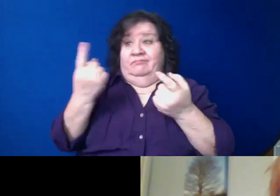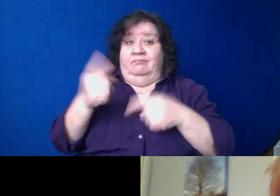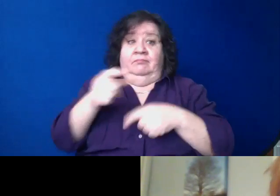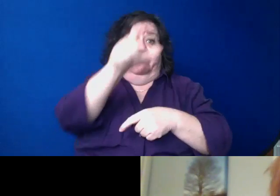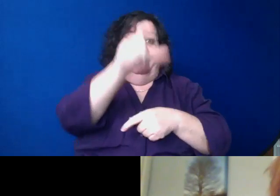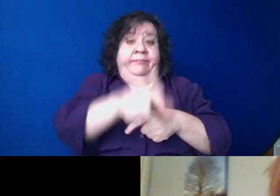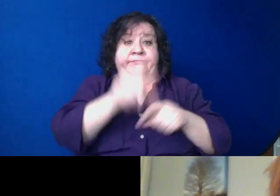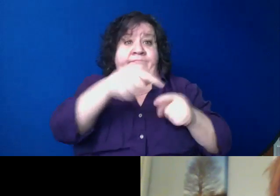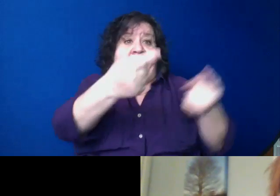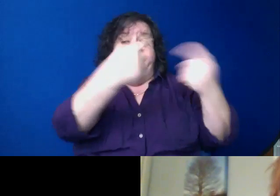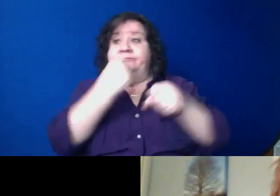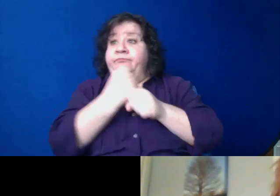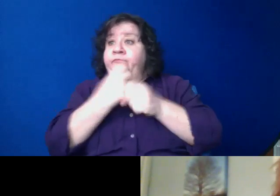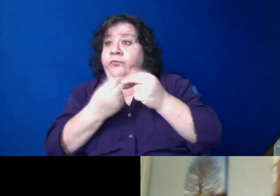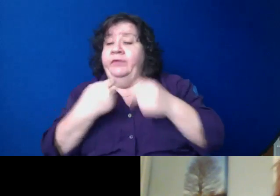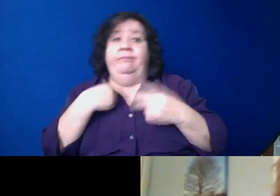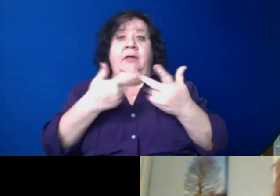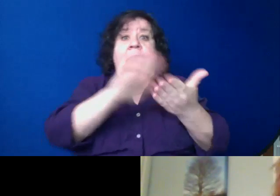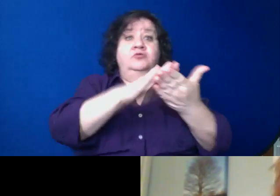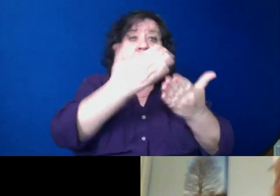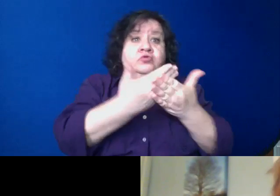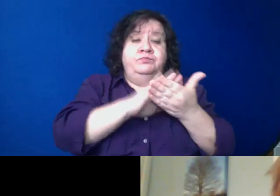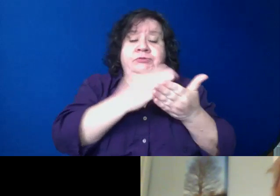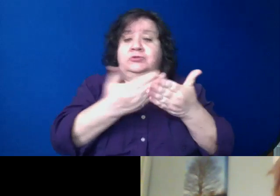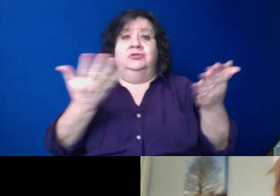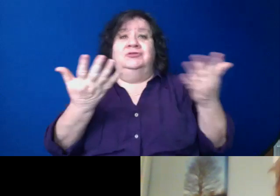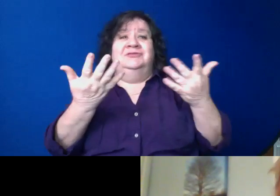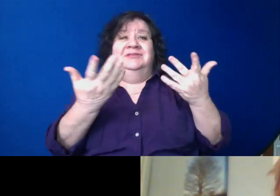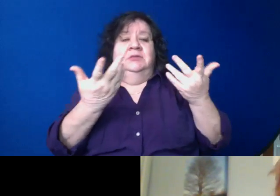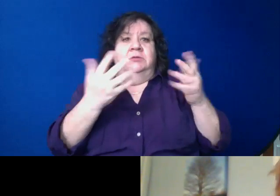important for people with disabilities to have priority access to vaccination